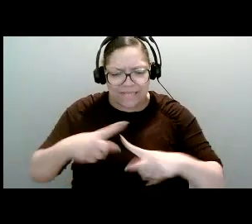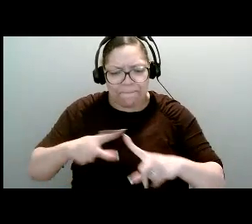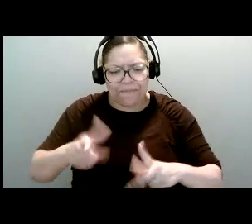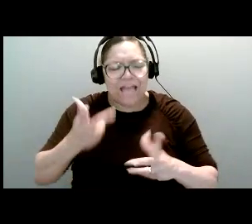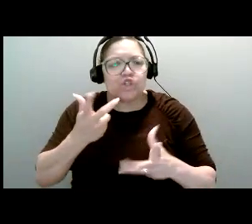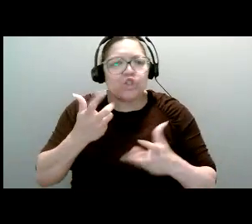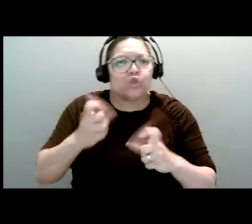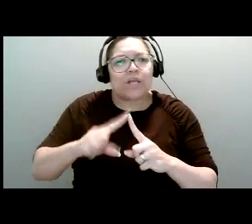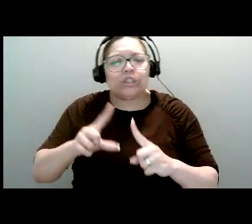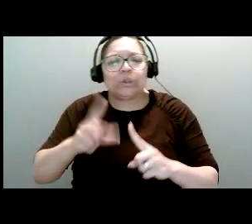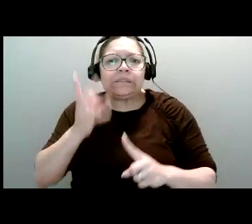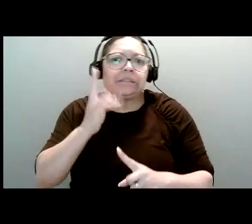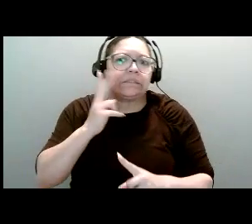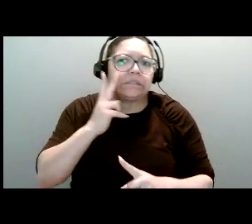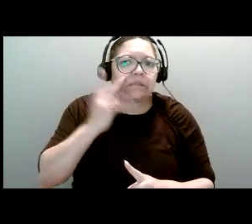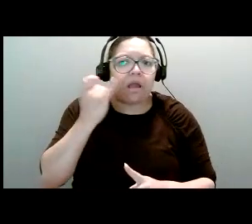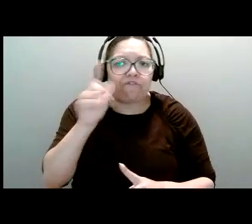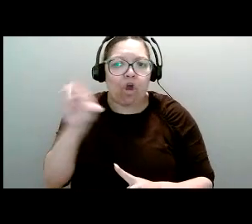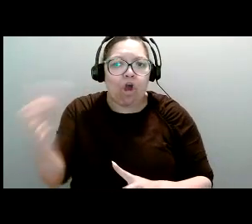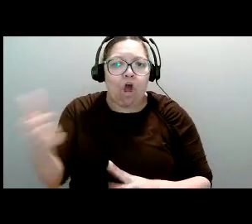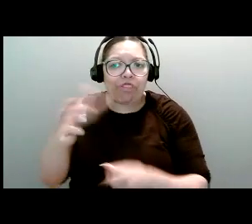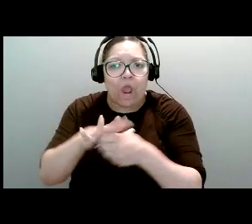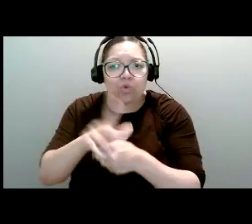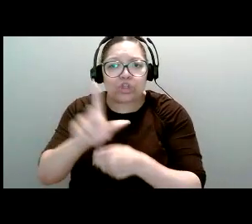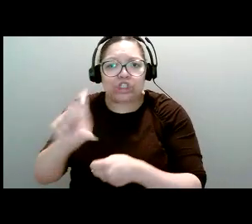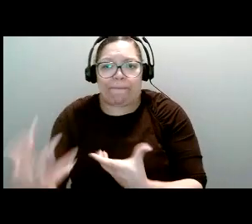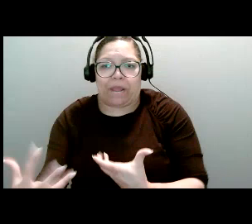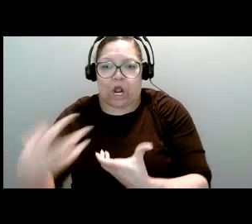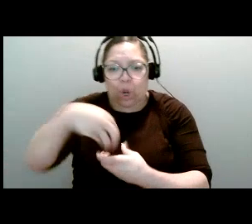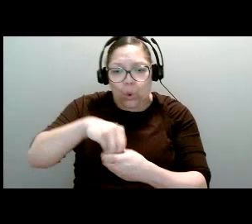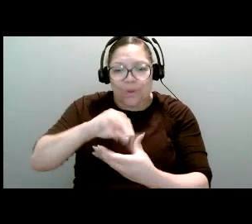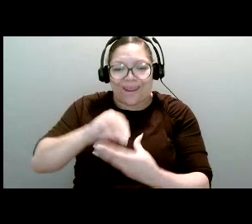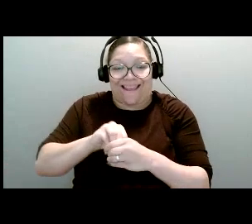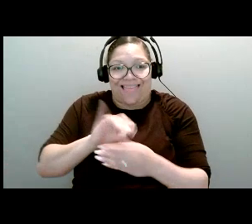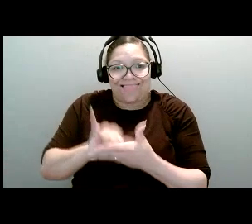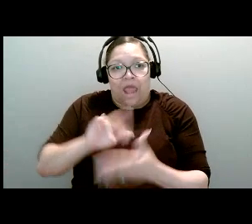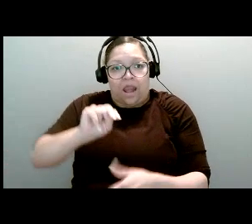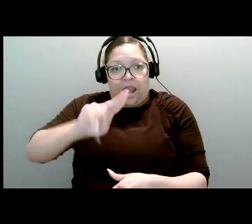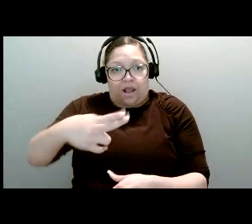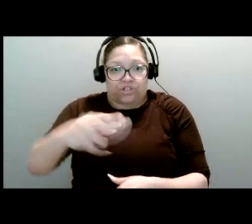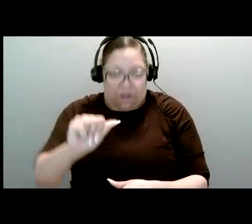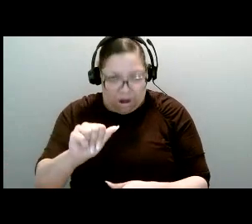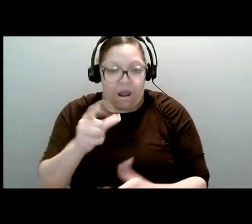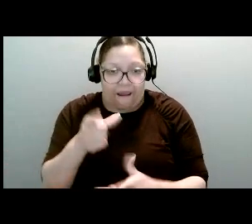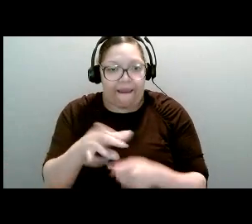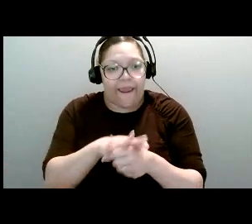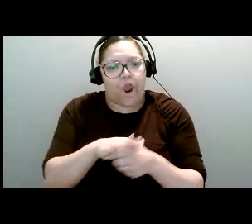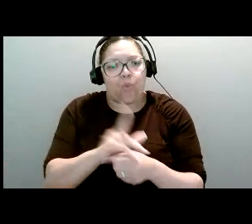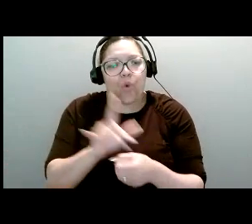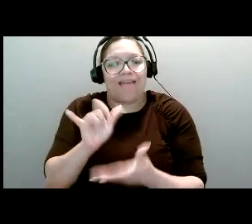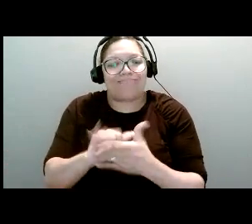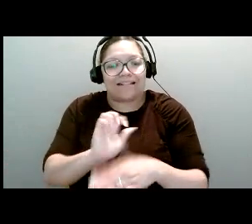areas that should be included in a national heritage area, if it's designated that are not in the legislation.